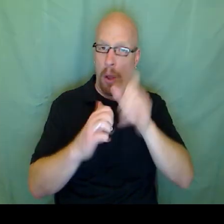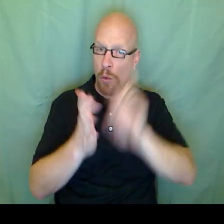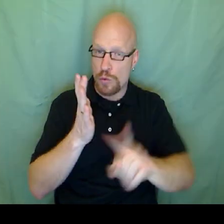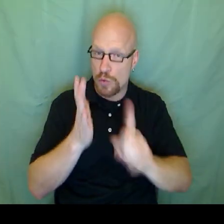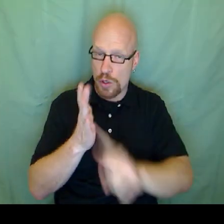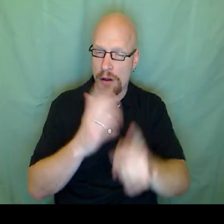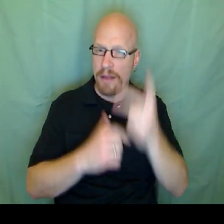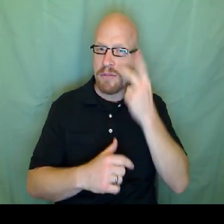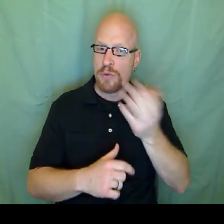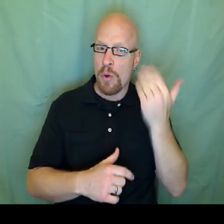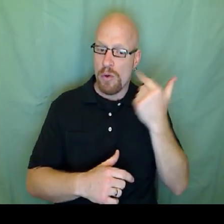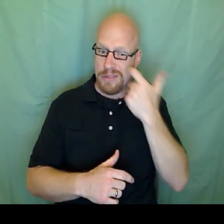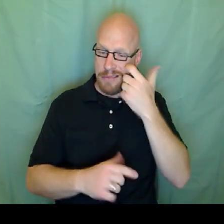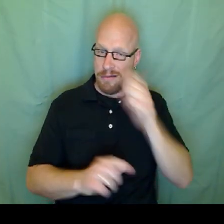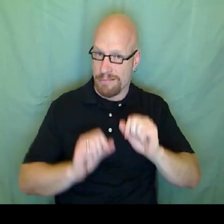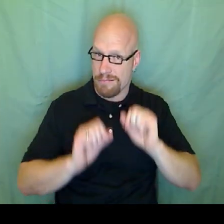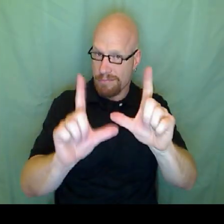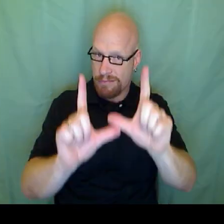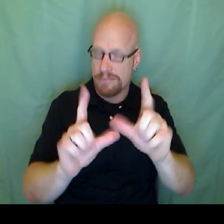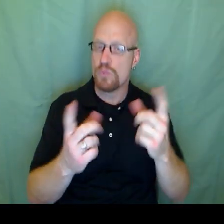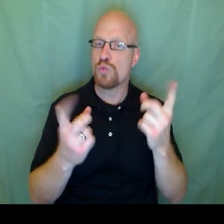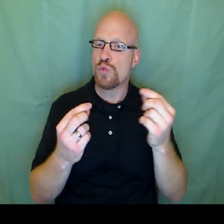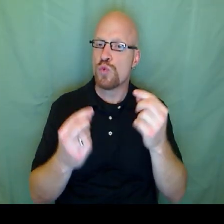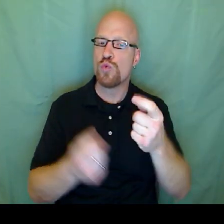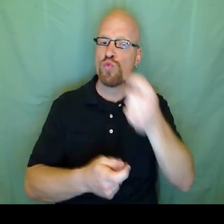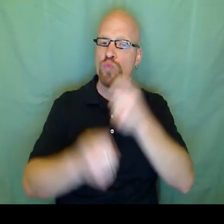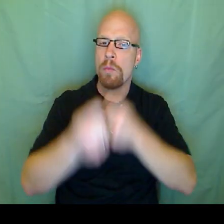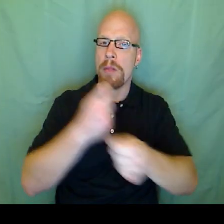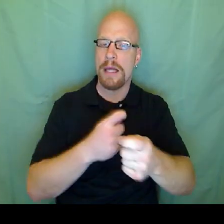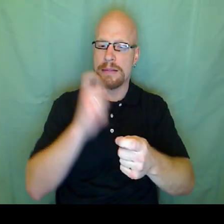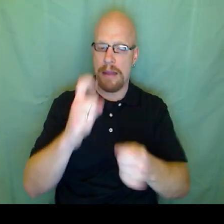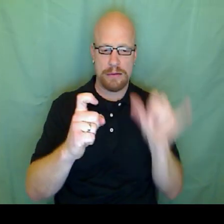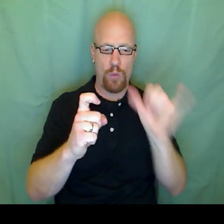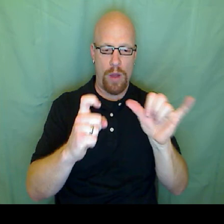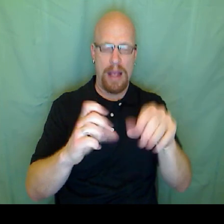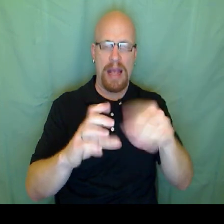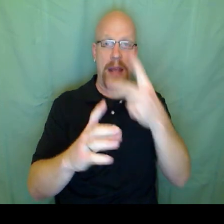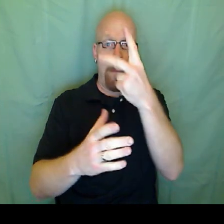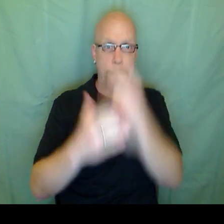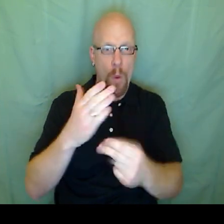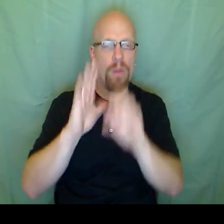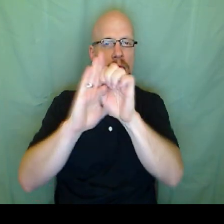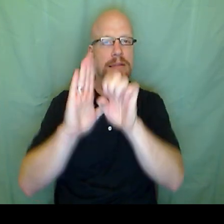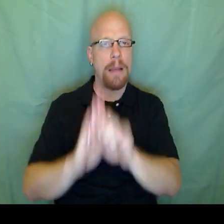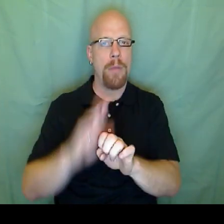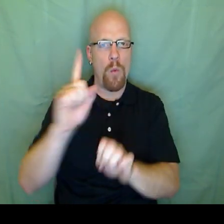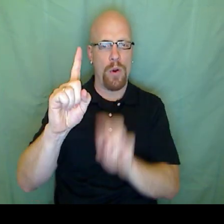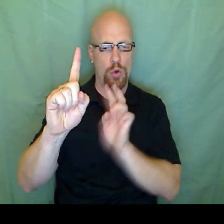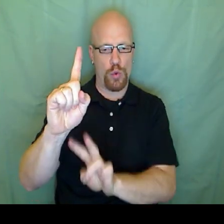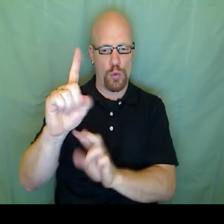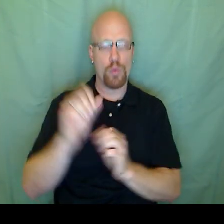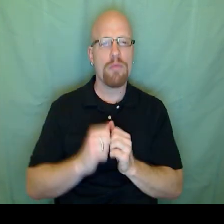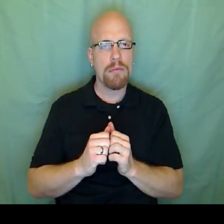Now you can check this on your own. And how you would check it like I said in the previous vlog for graphing you would replace the X value, the X variable